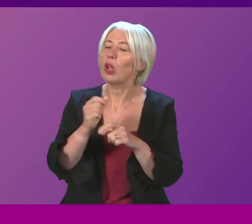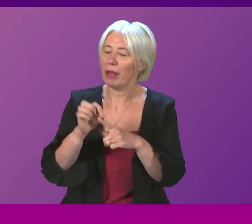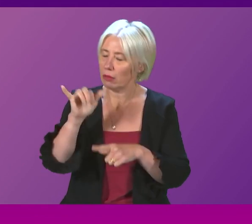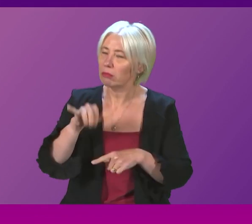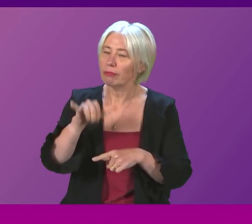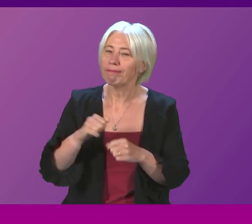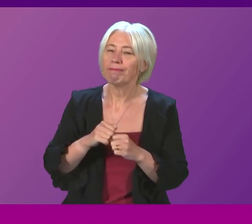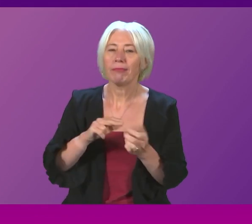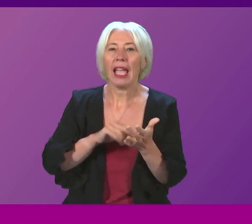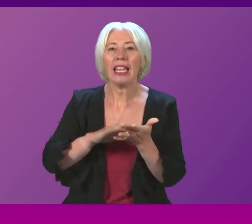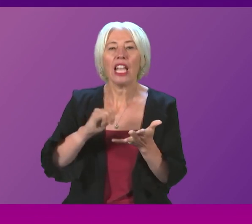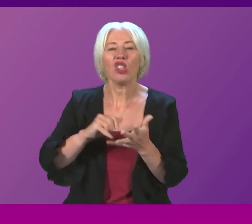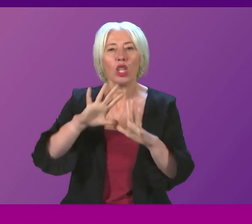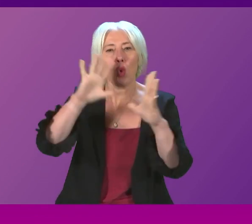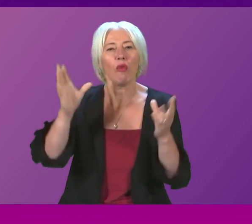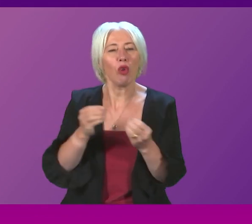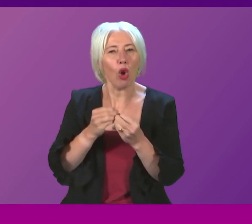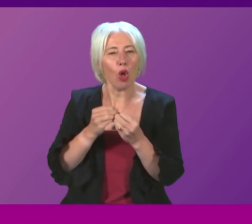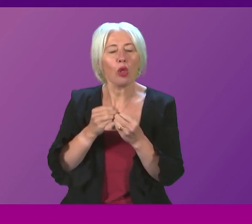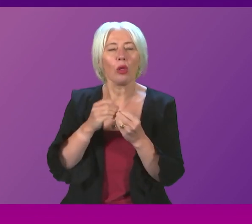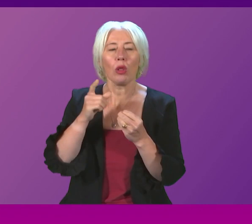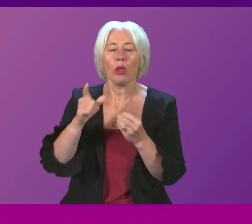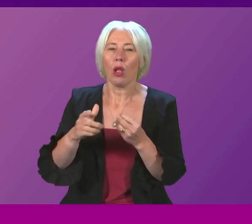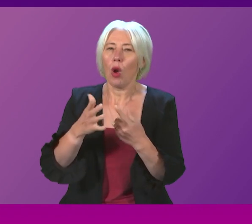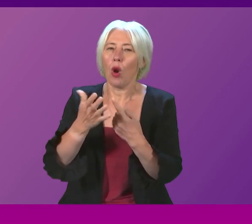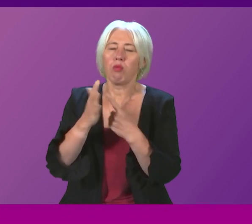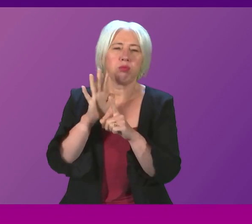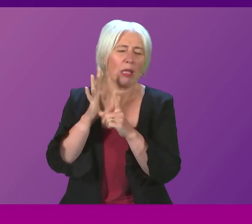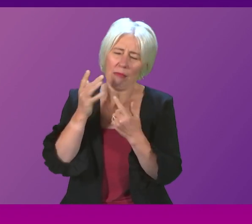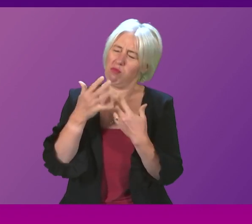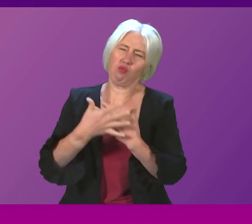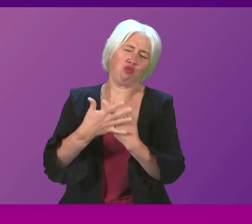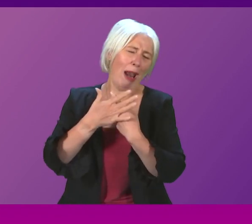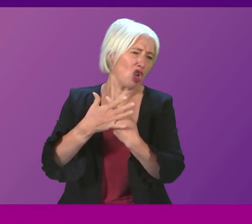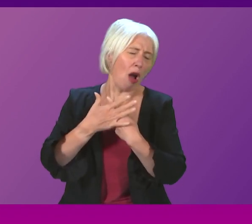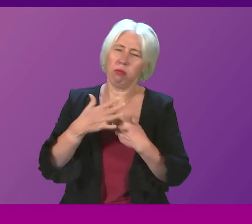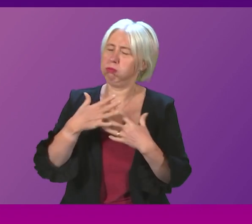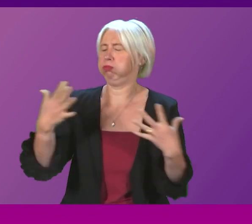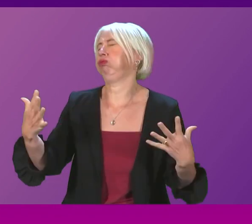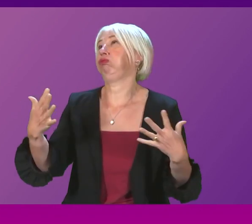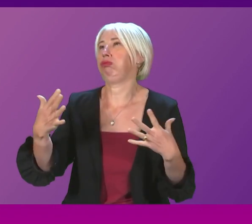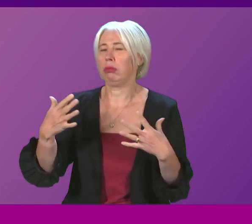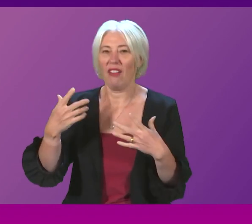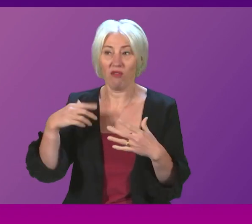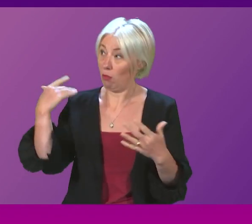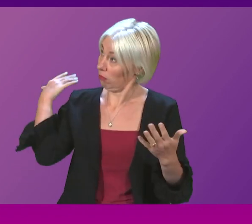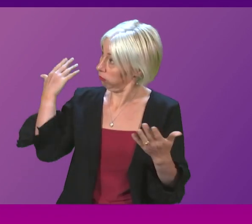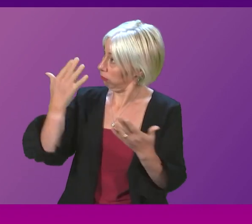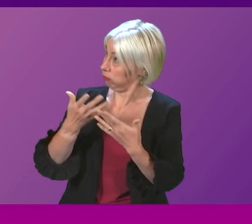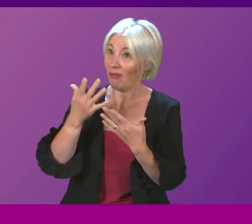The national health service as a whole is under very significant pressure—greater pressure, perhaps, than at any time in the history of the NHS.